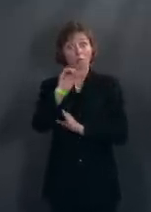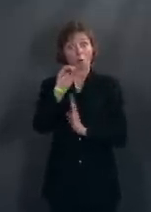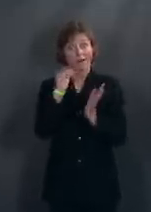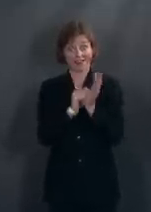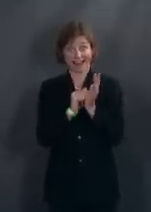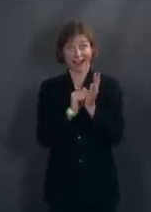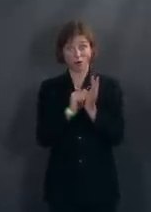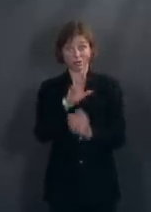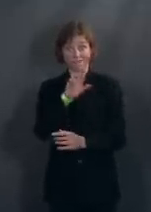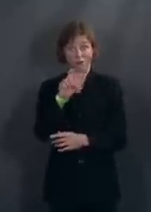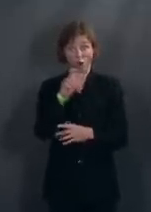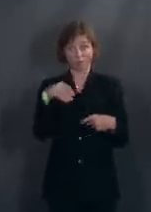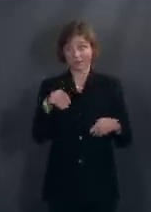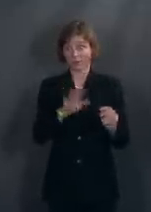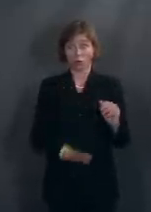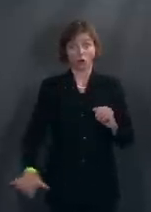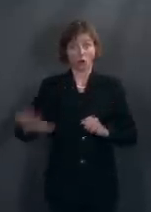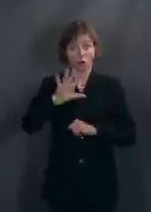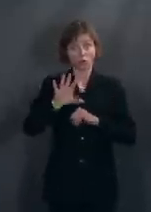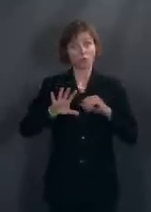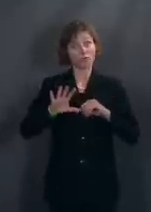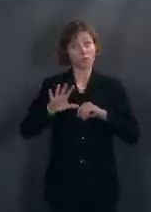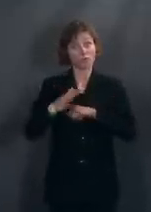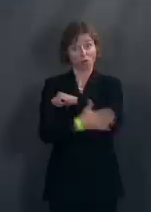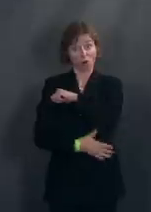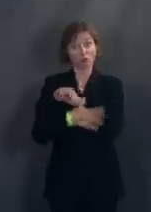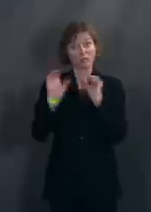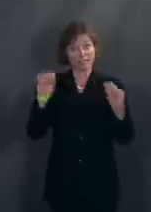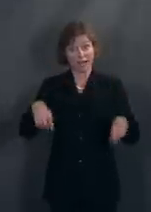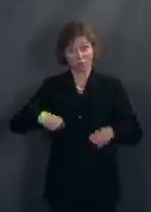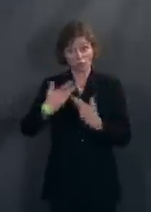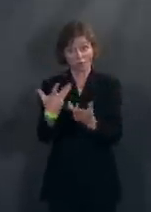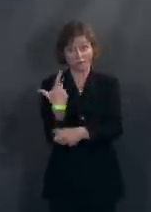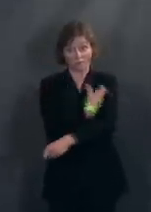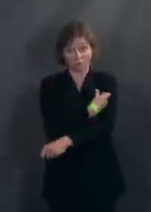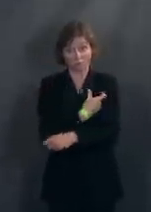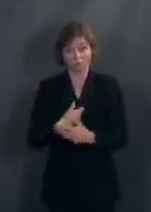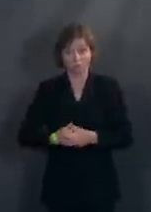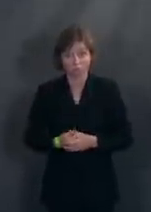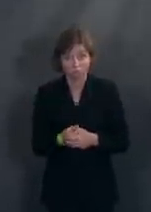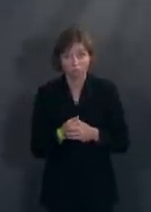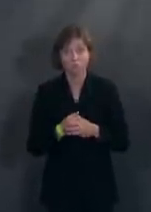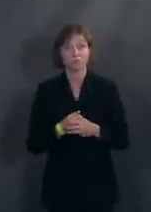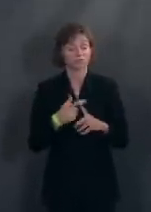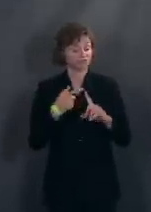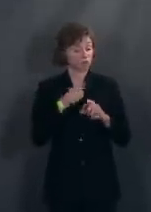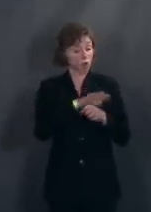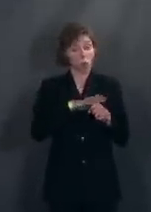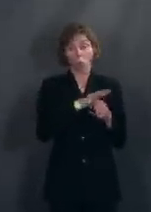could provide COVID-19 vaccinations. These are places ranging from local independent pharmacies